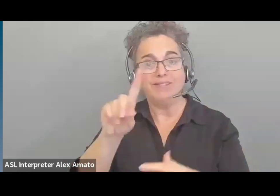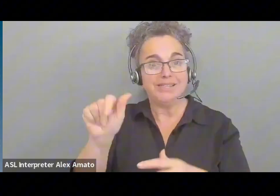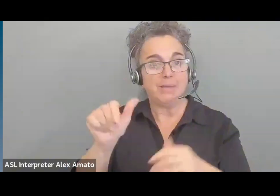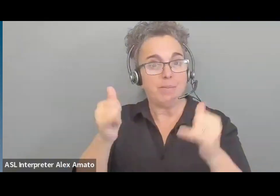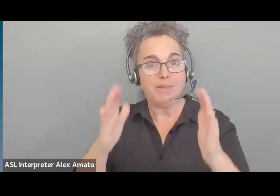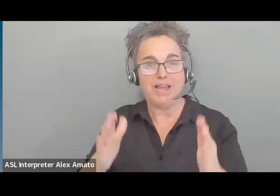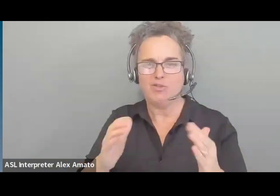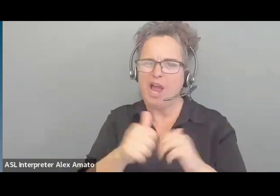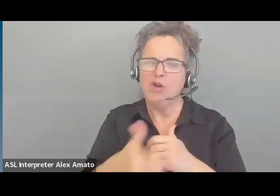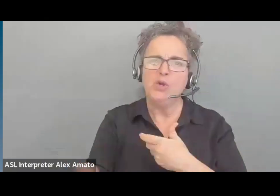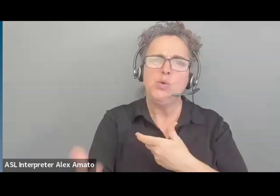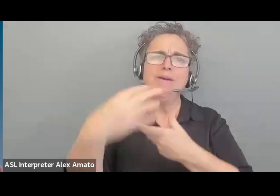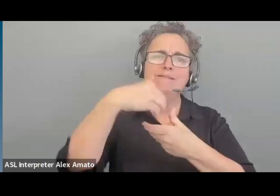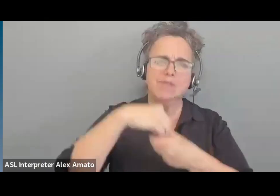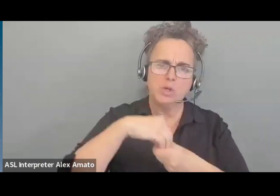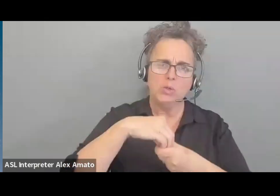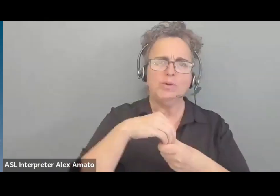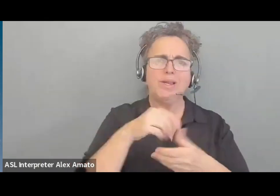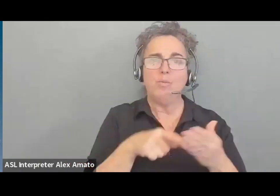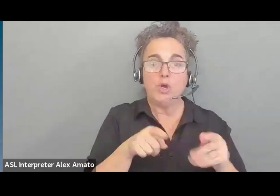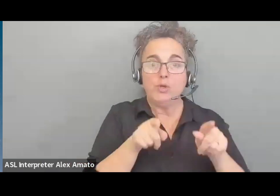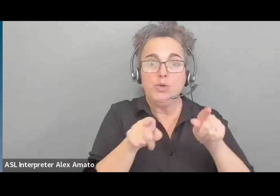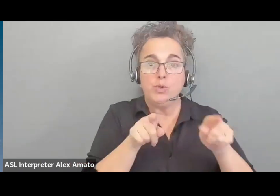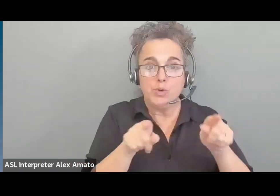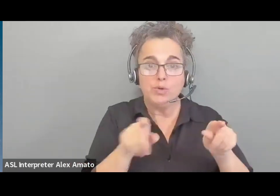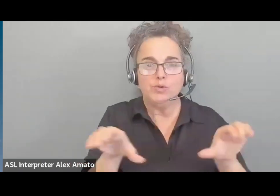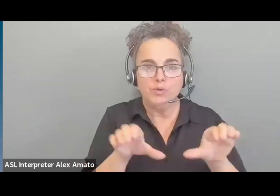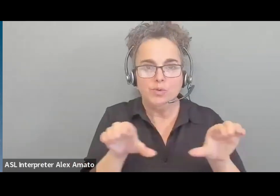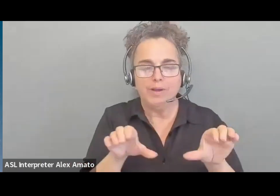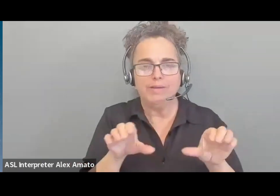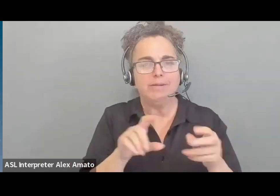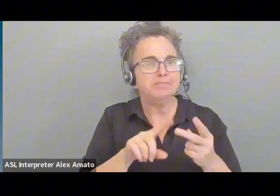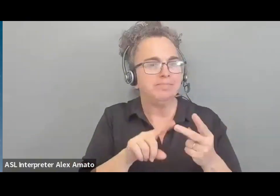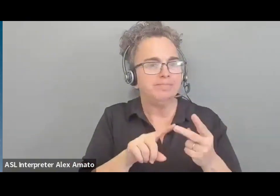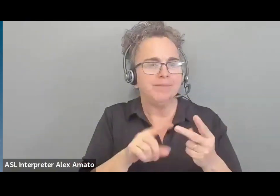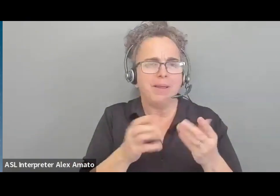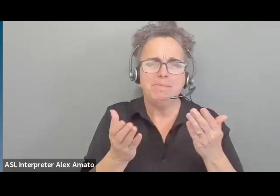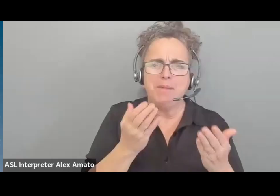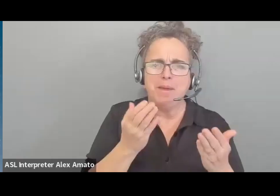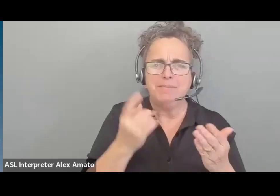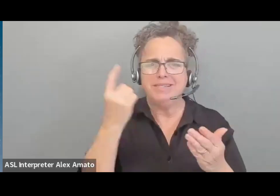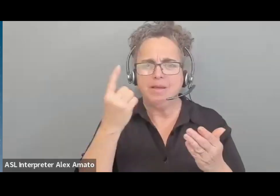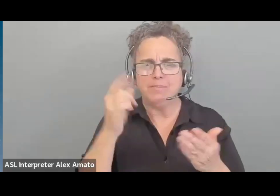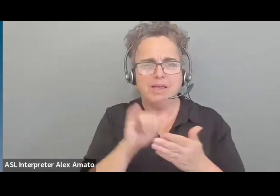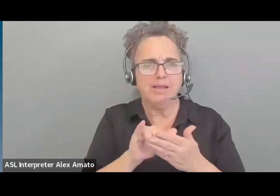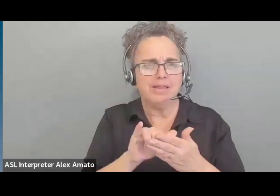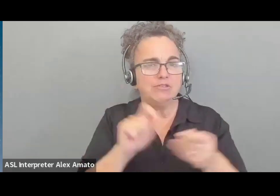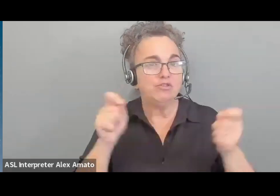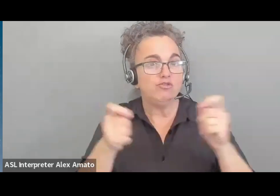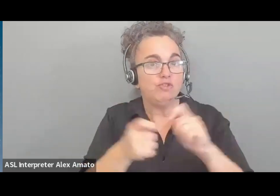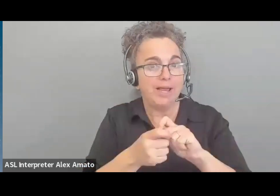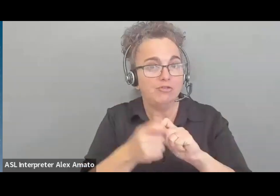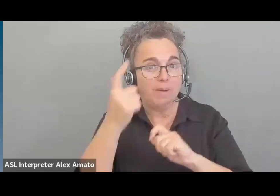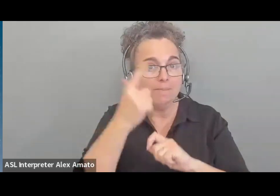And can you share any example of, of something that has changed because of their input?